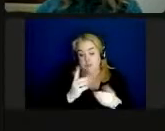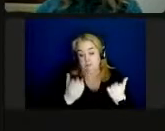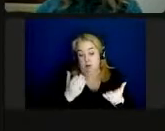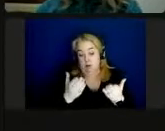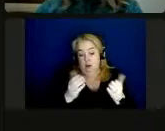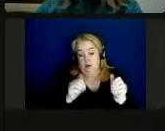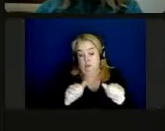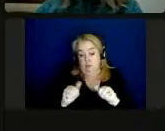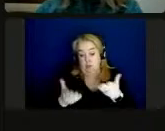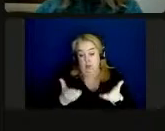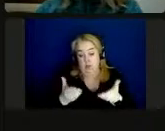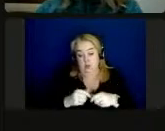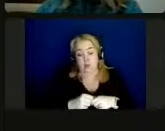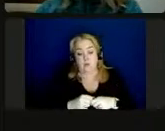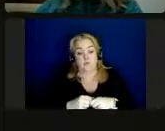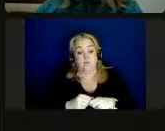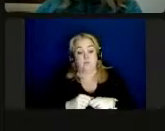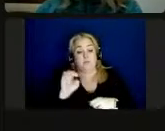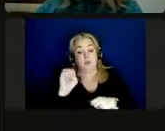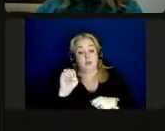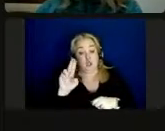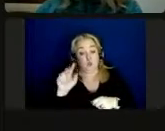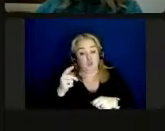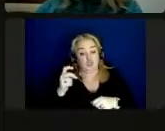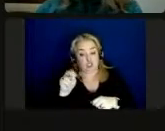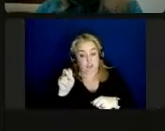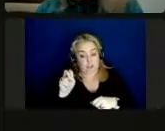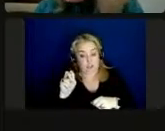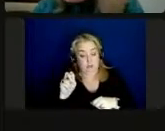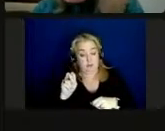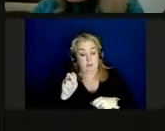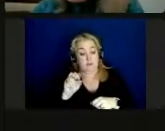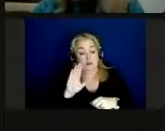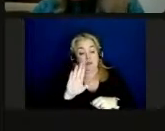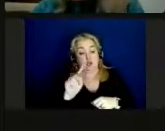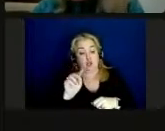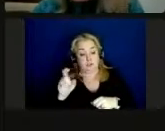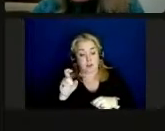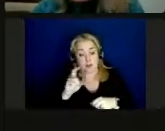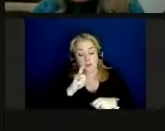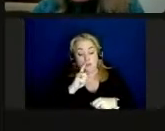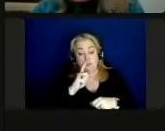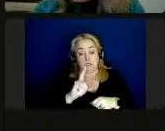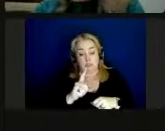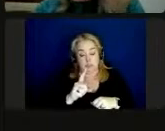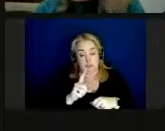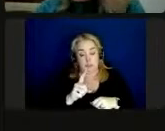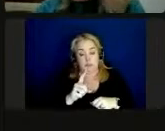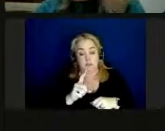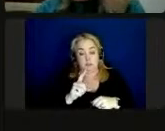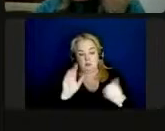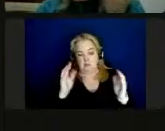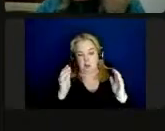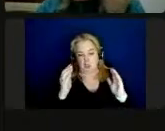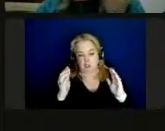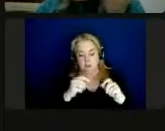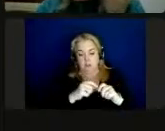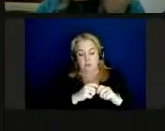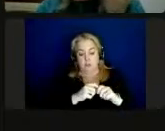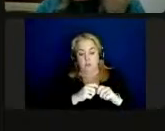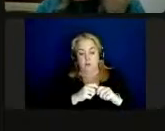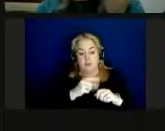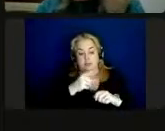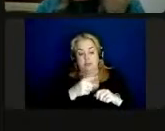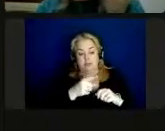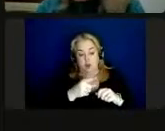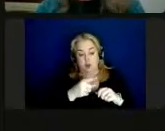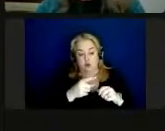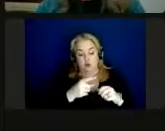STAFF AFTER THE SENATE CAN DO